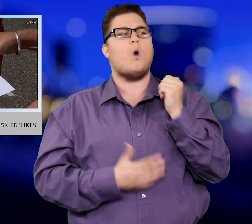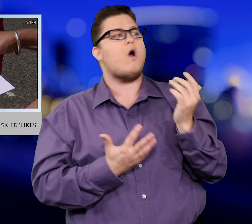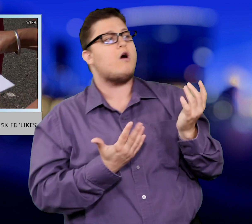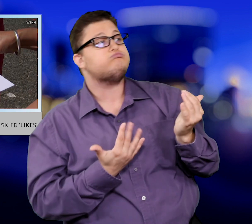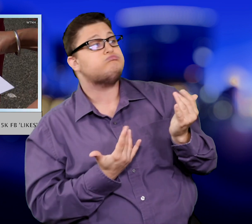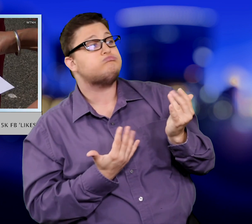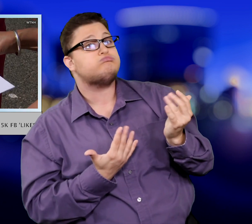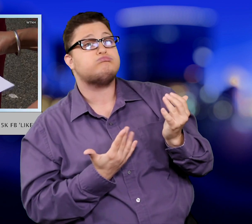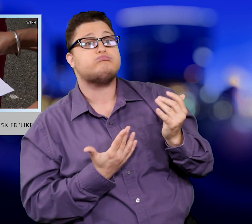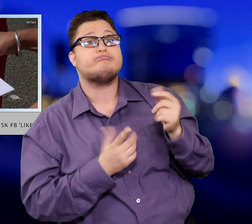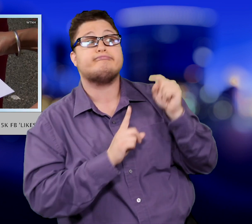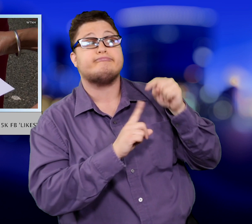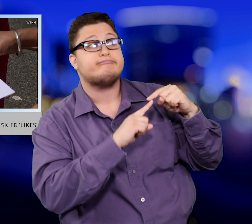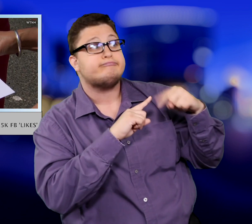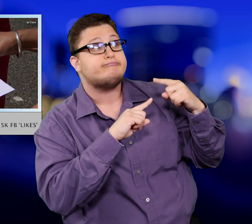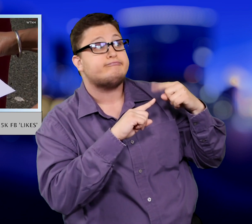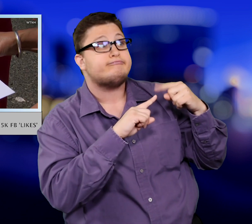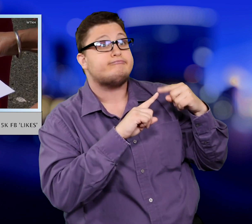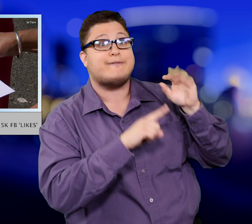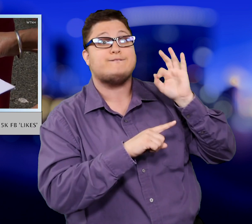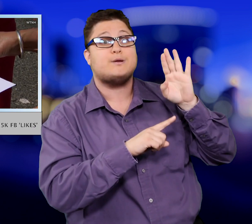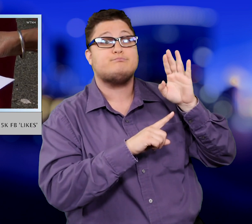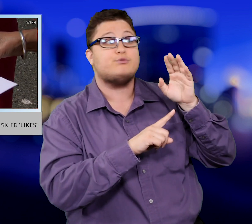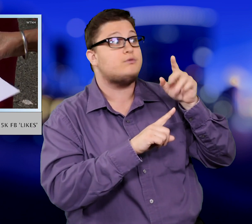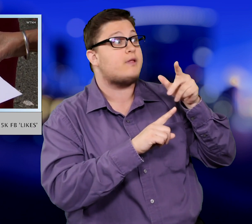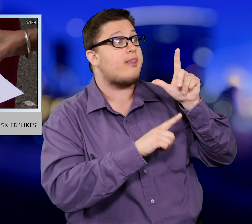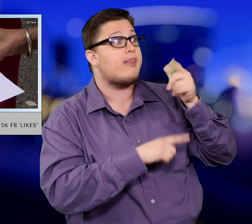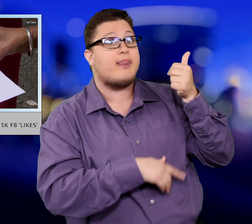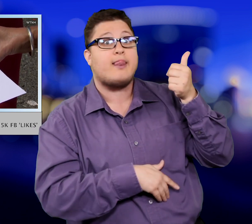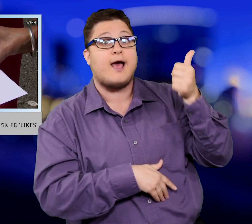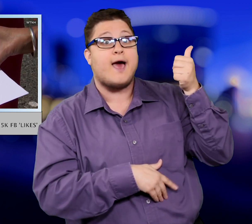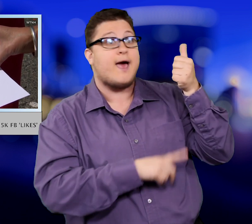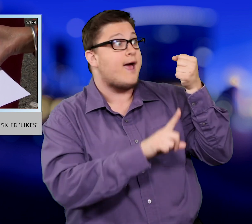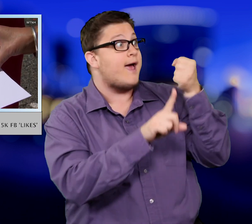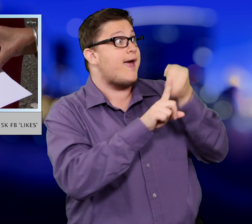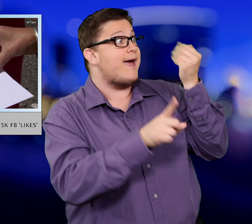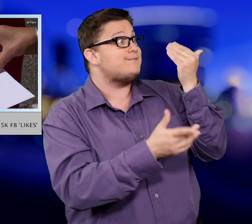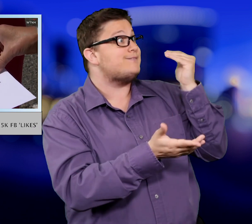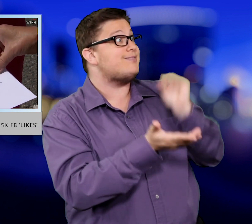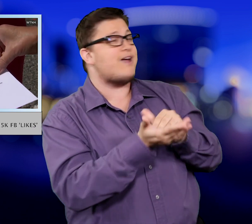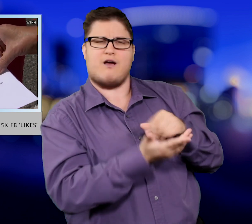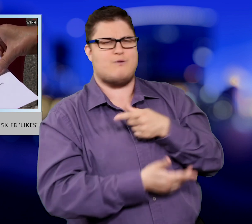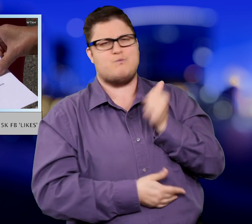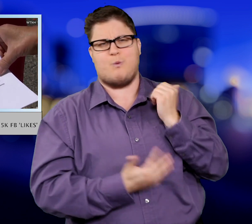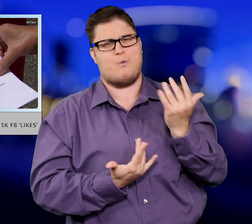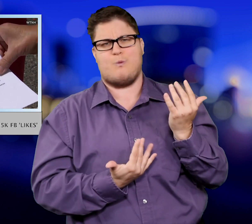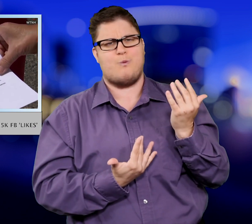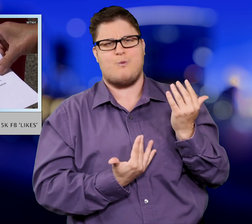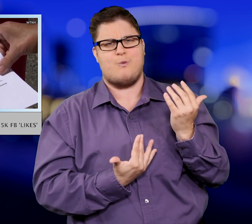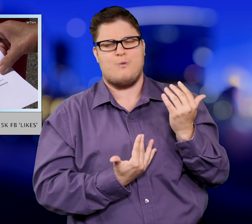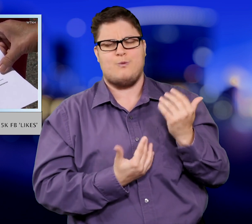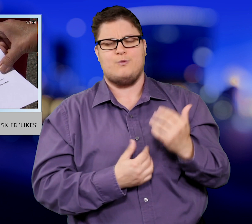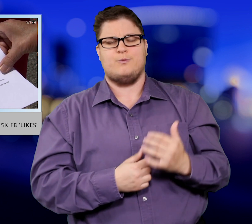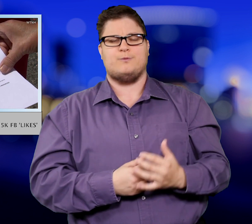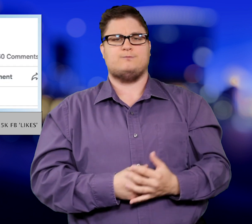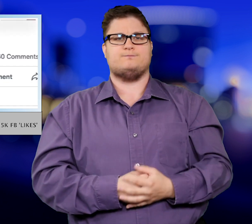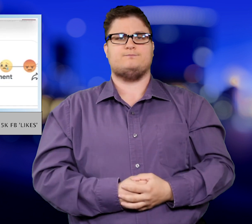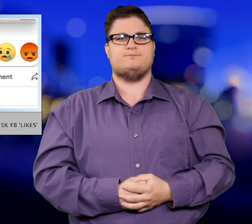they won't wait for Facebook likes.